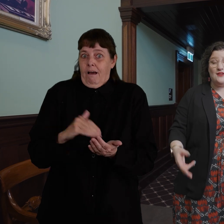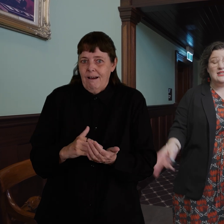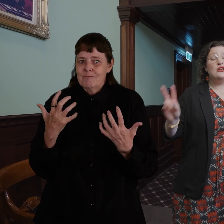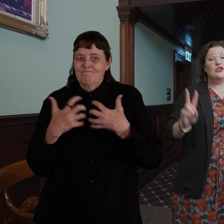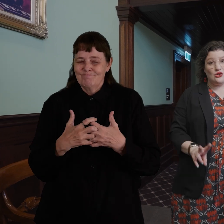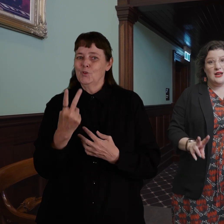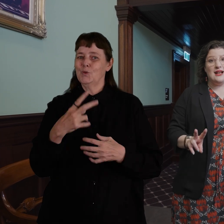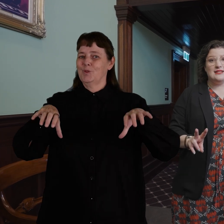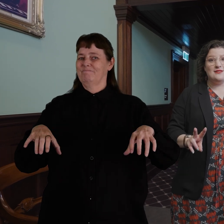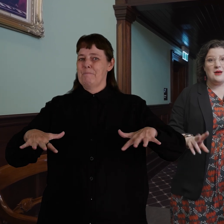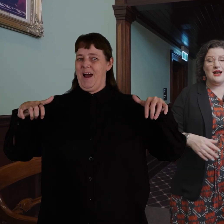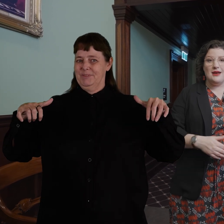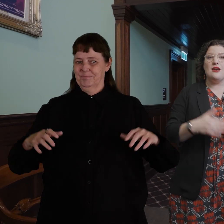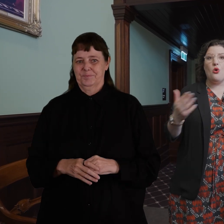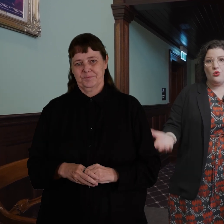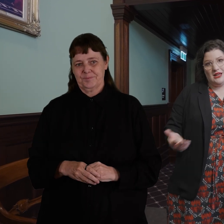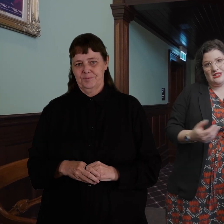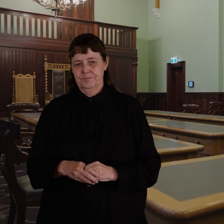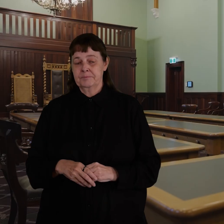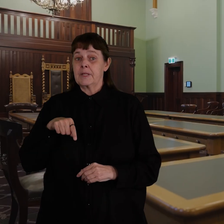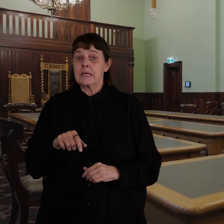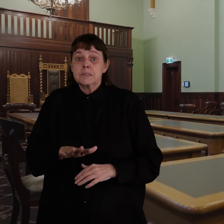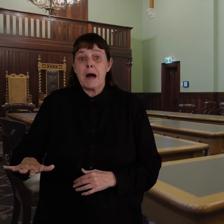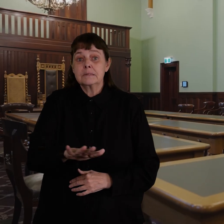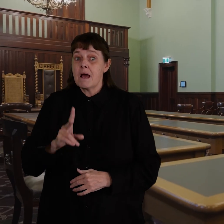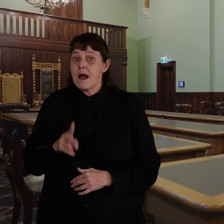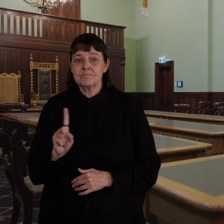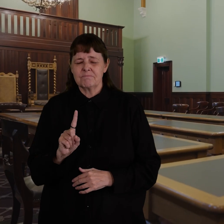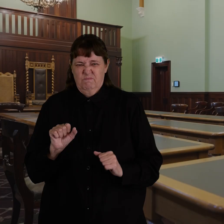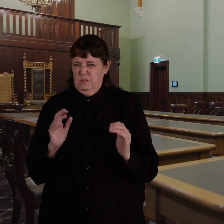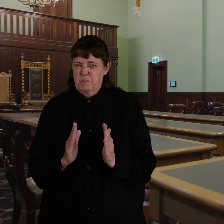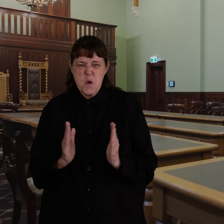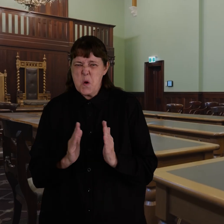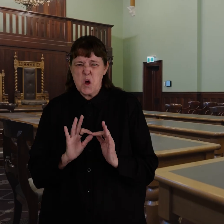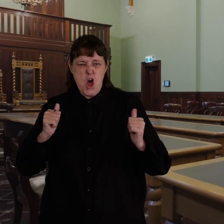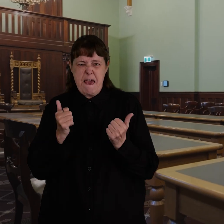to fit two houses of Parliament and all the additional staff that came along with that.